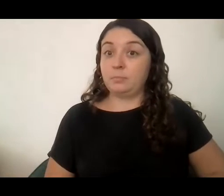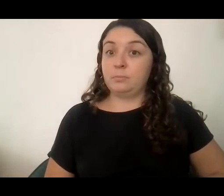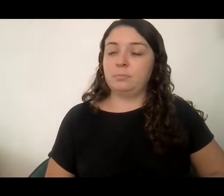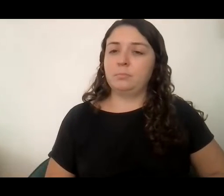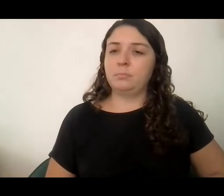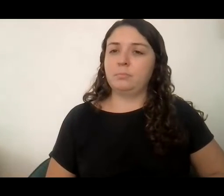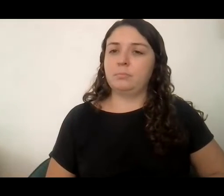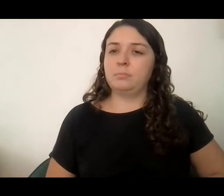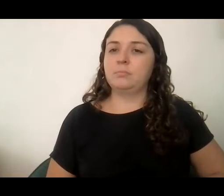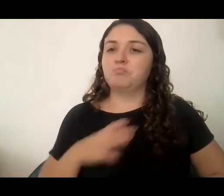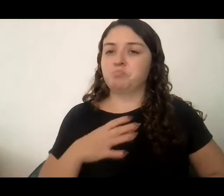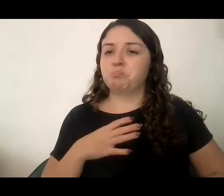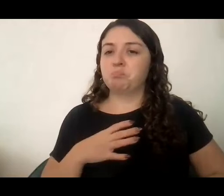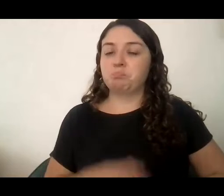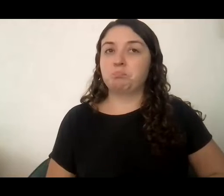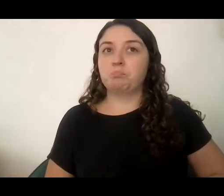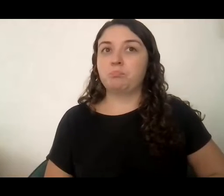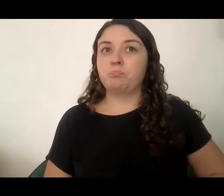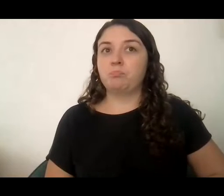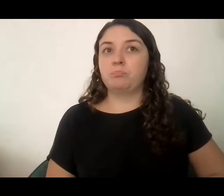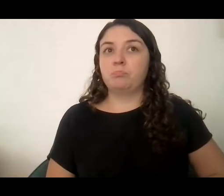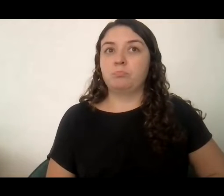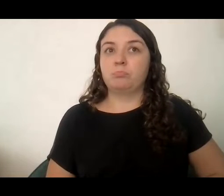let's do one more question. >> CIARA LADROMA: Okay. A question